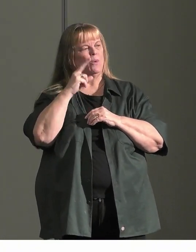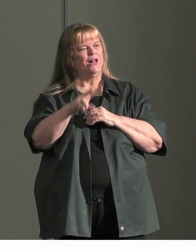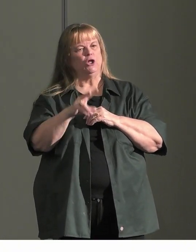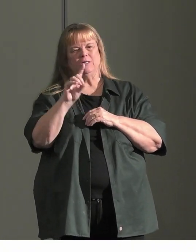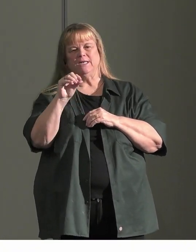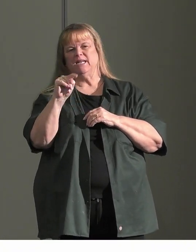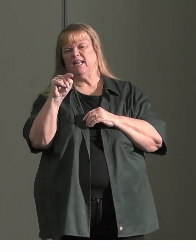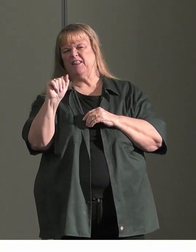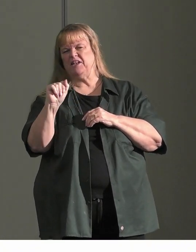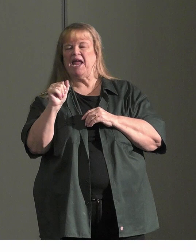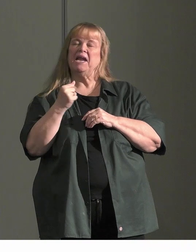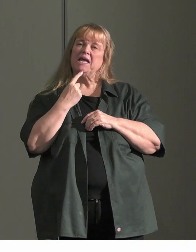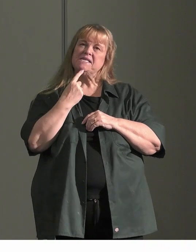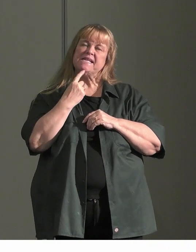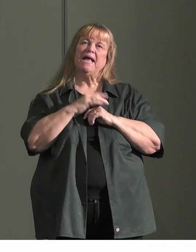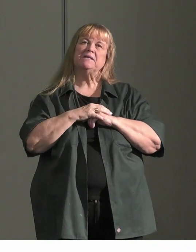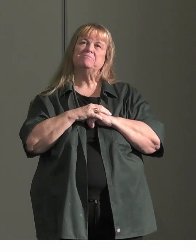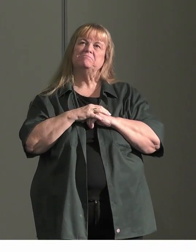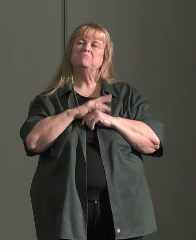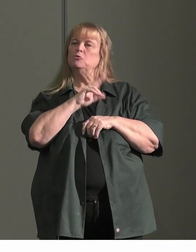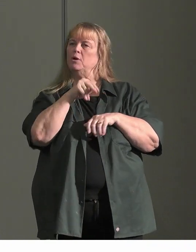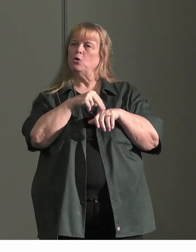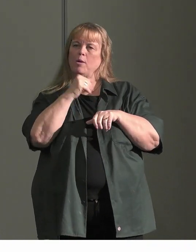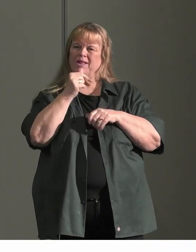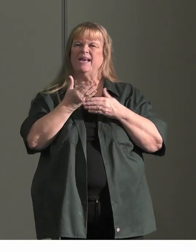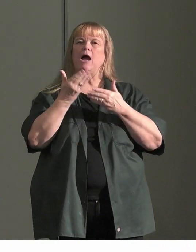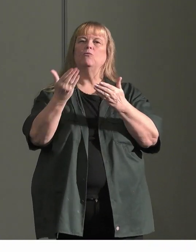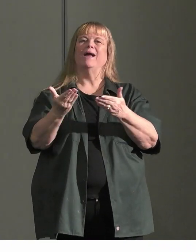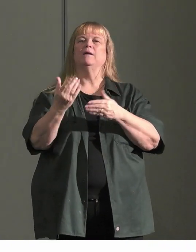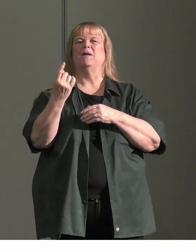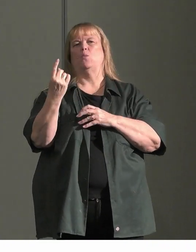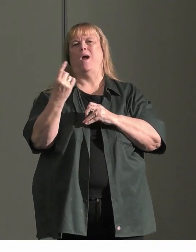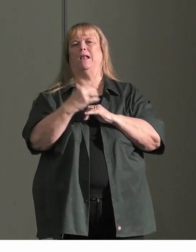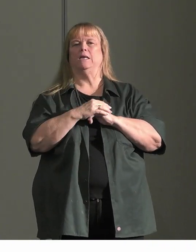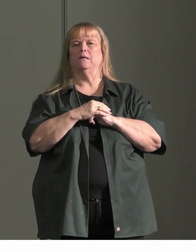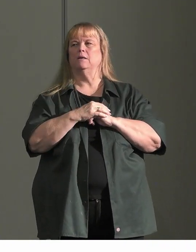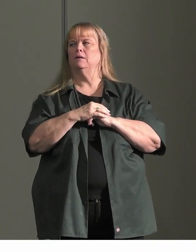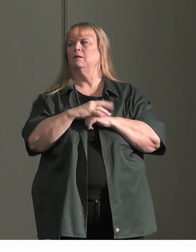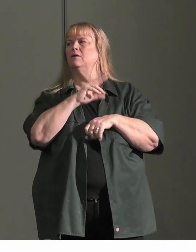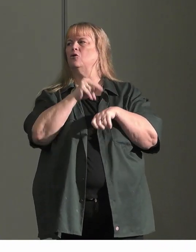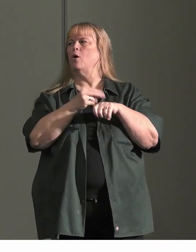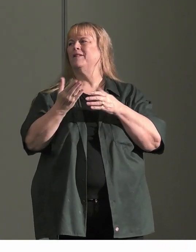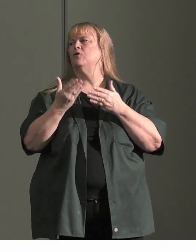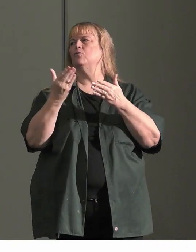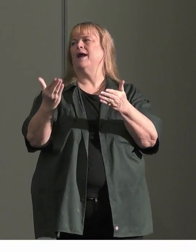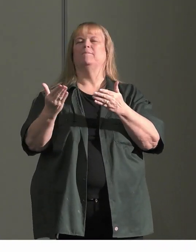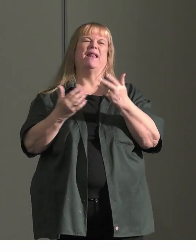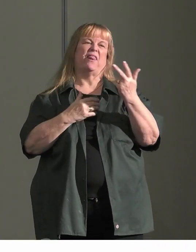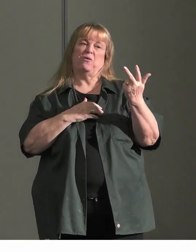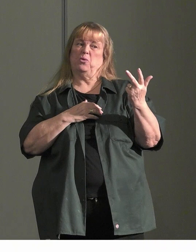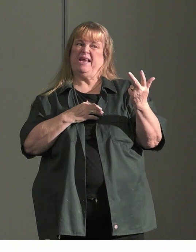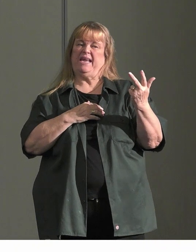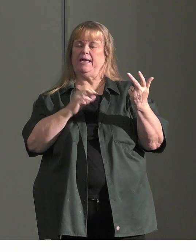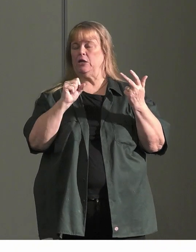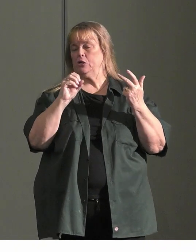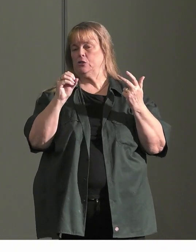I'm like you know what, we don't recommend one though. We usually recommend 3. And so,